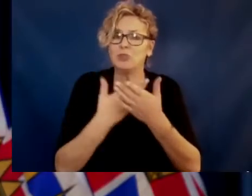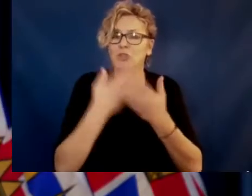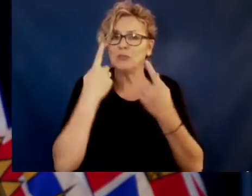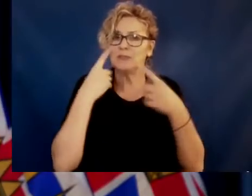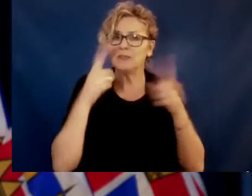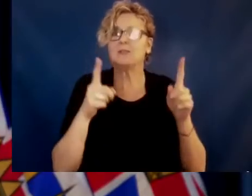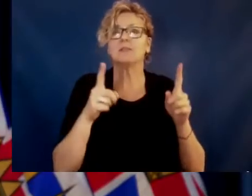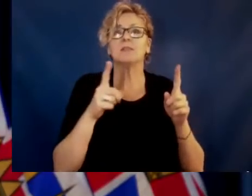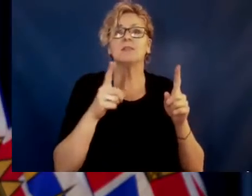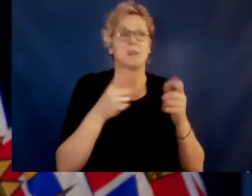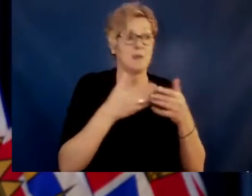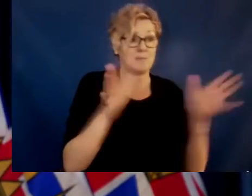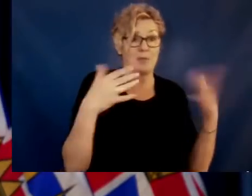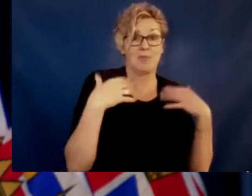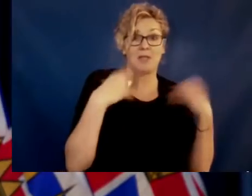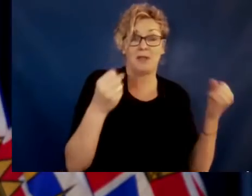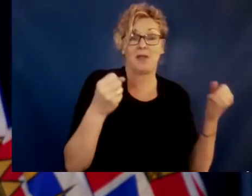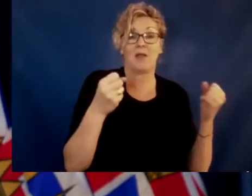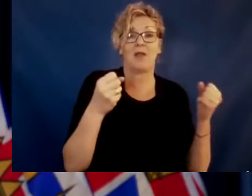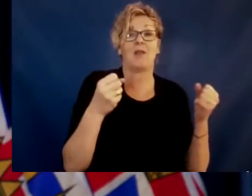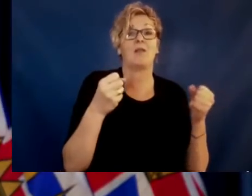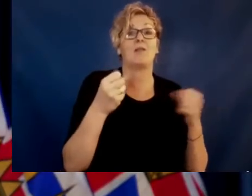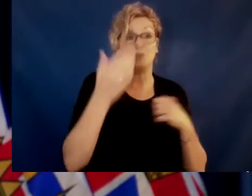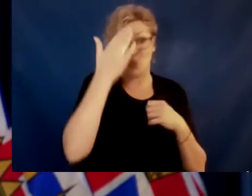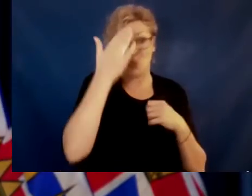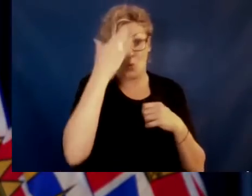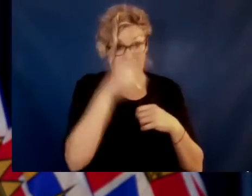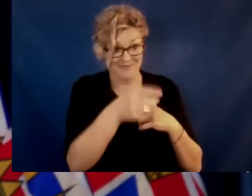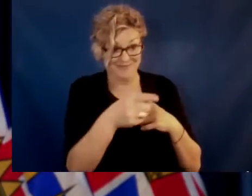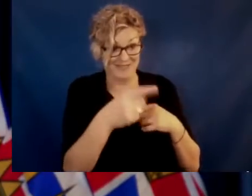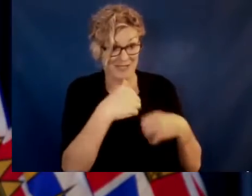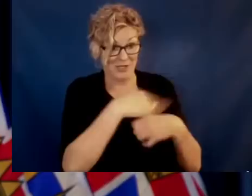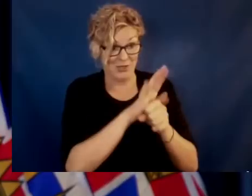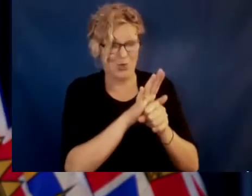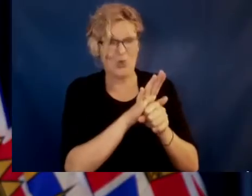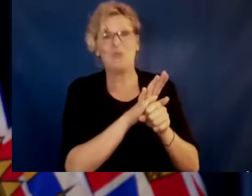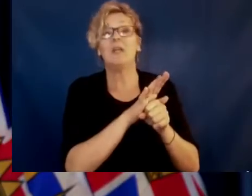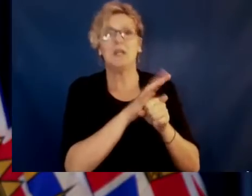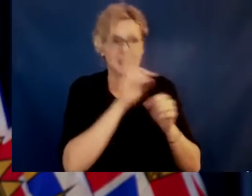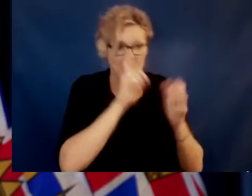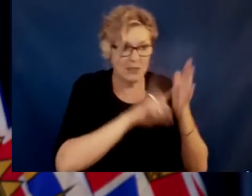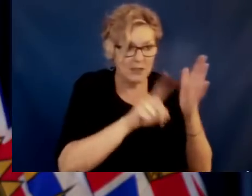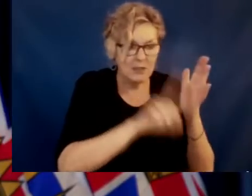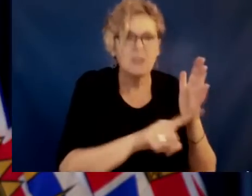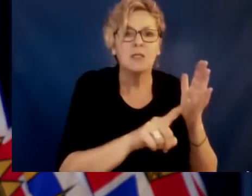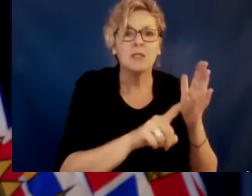We need to keep up with that because it's when you start getting a lot of spread